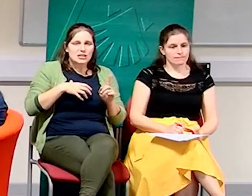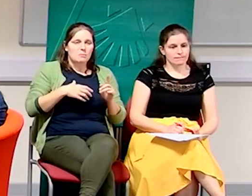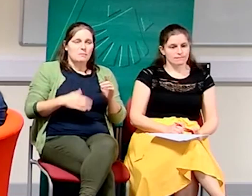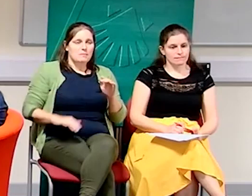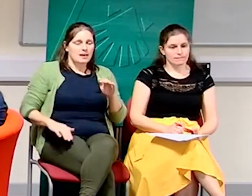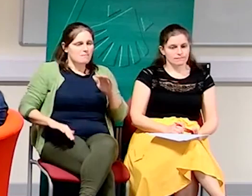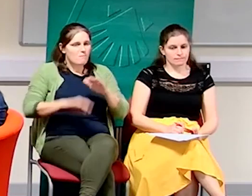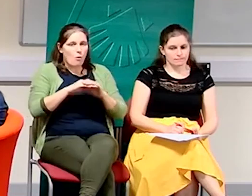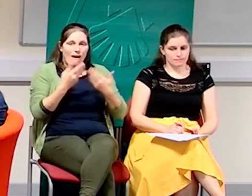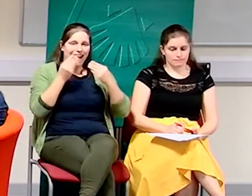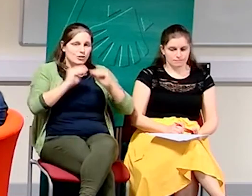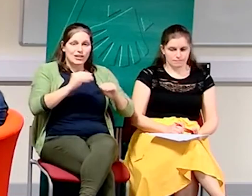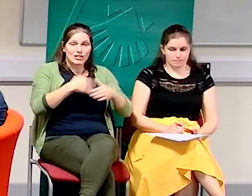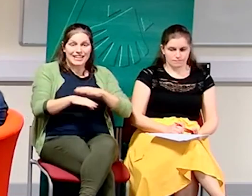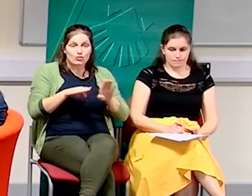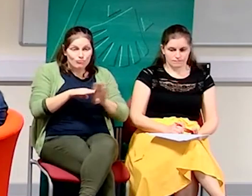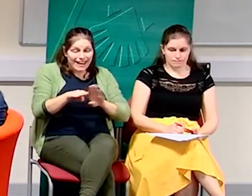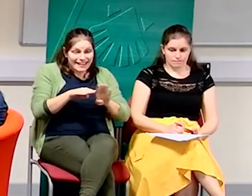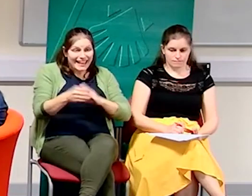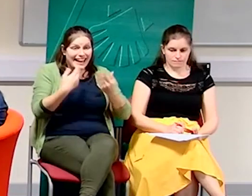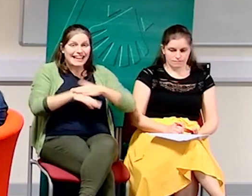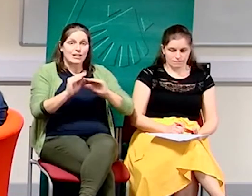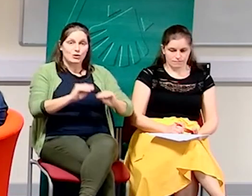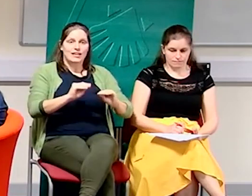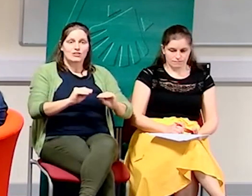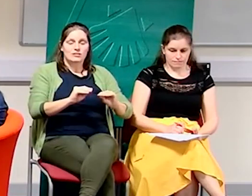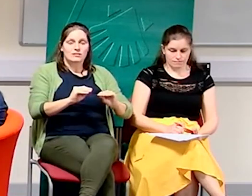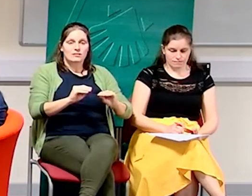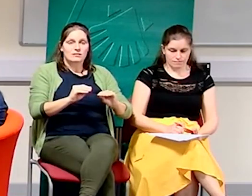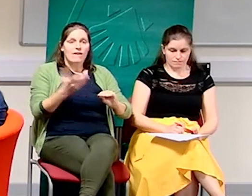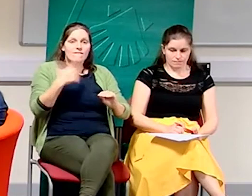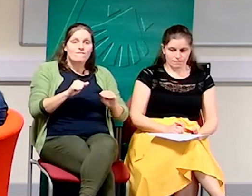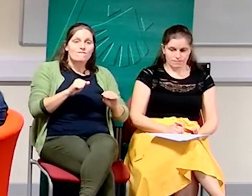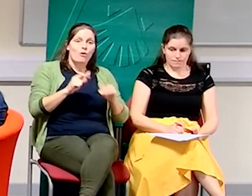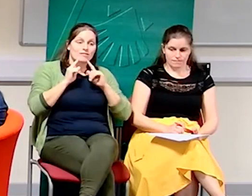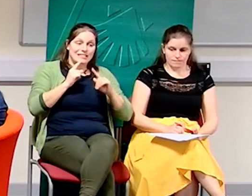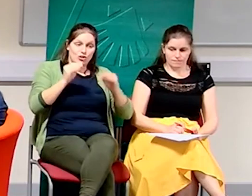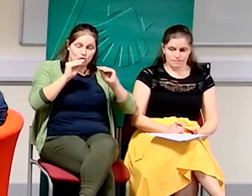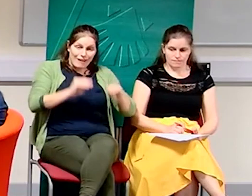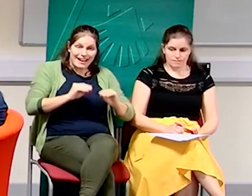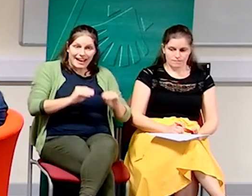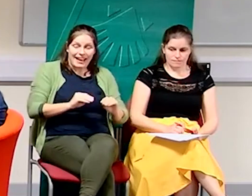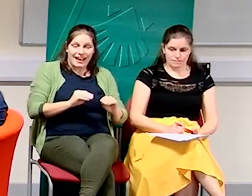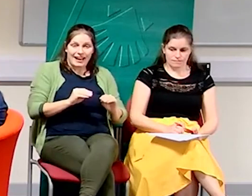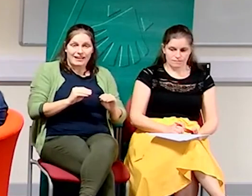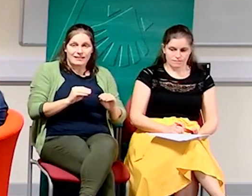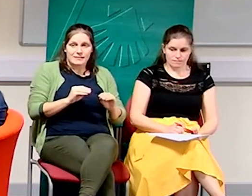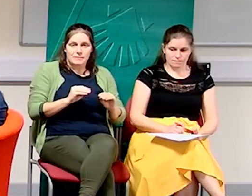in education and also in teacher training so from what I understand around teacher training um and I